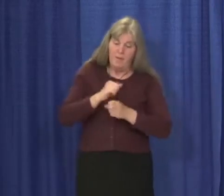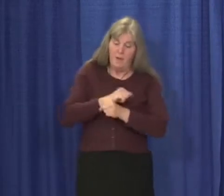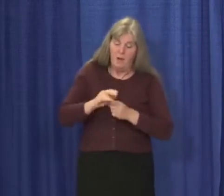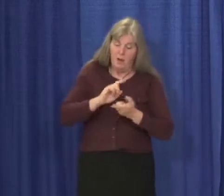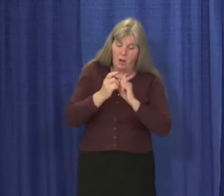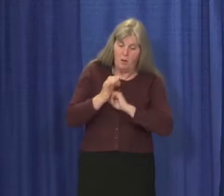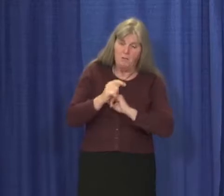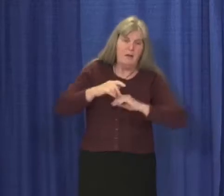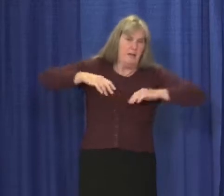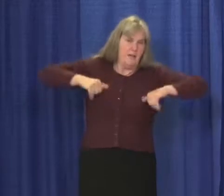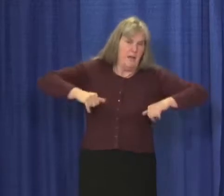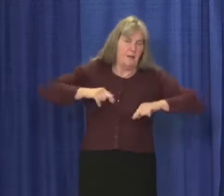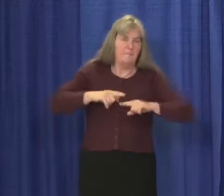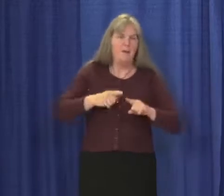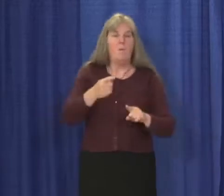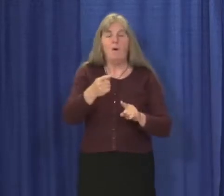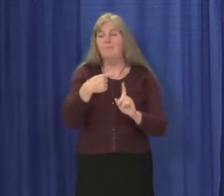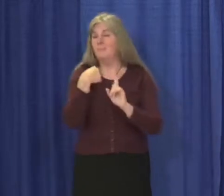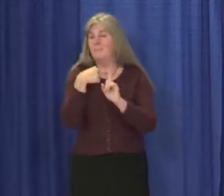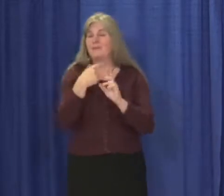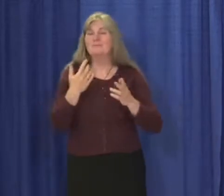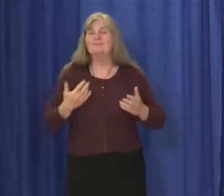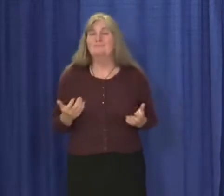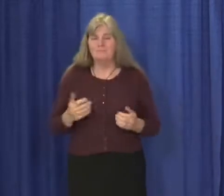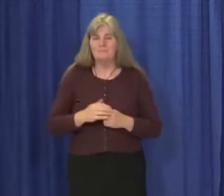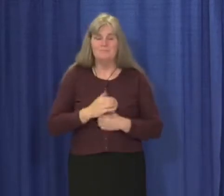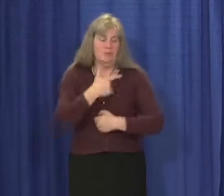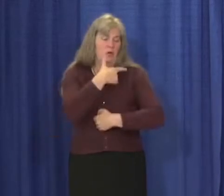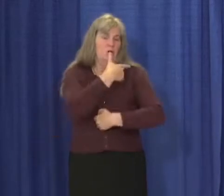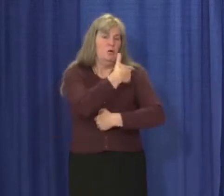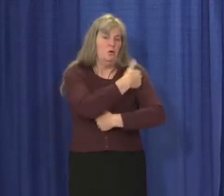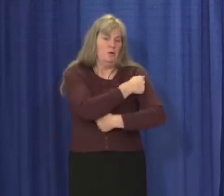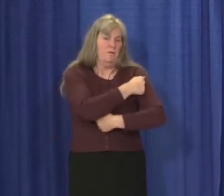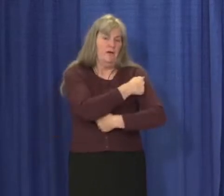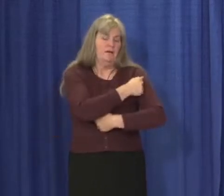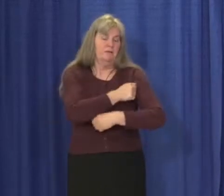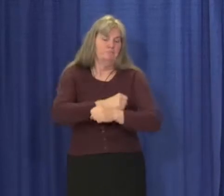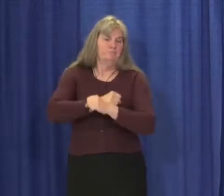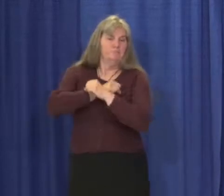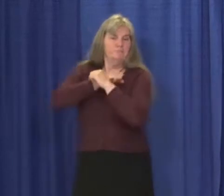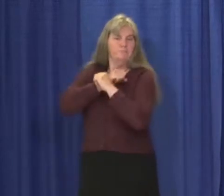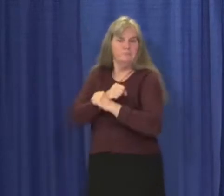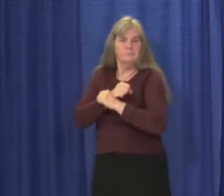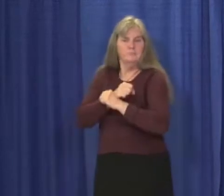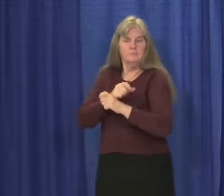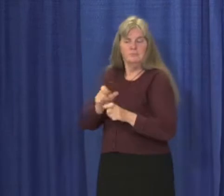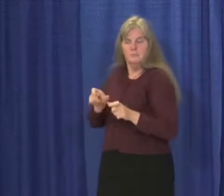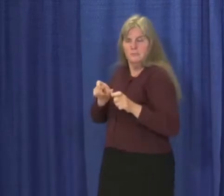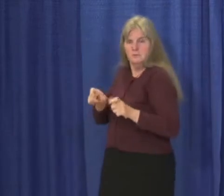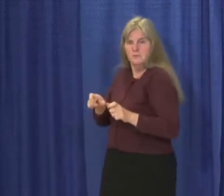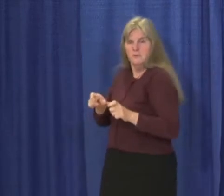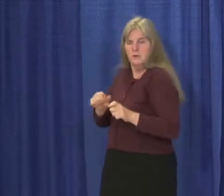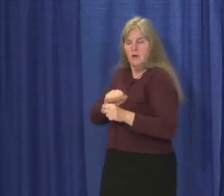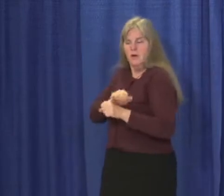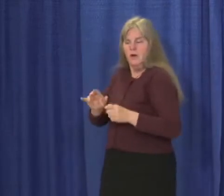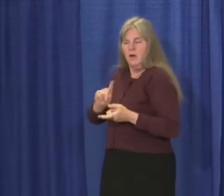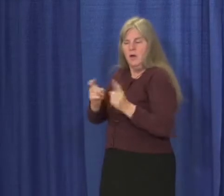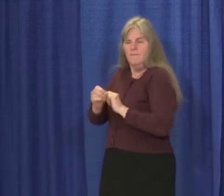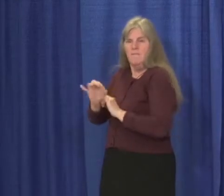The good news is the vaccines are proving to be highly effective against the current variants which provides us with